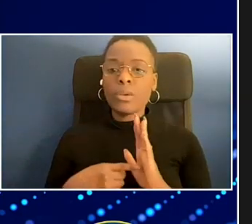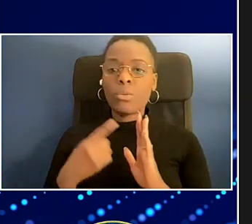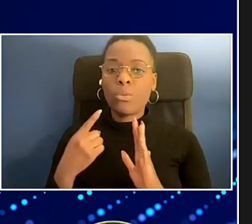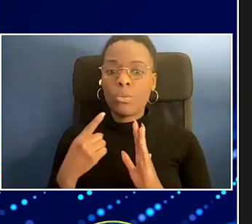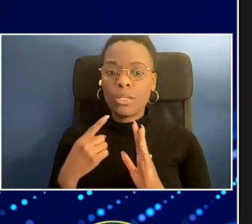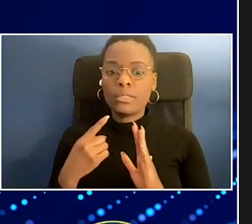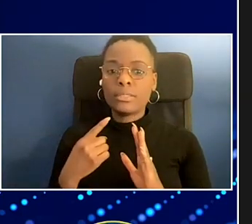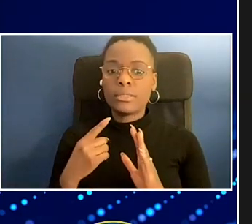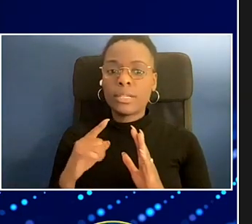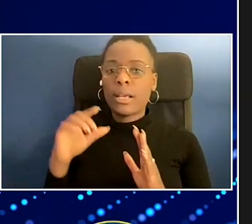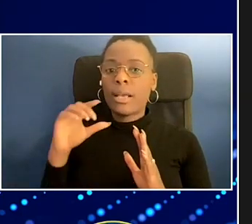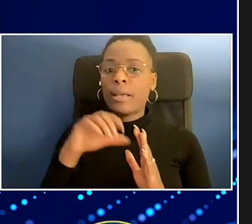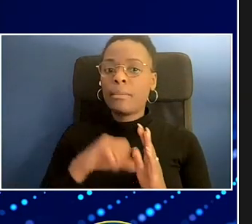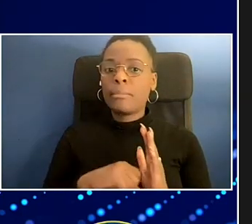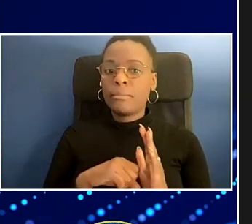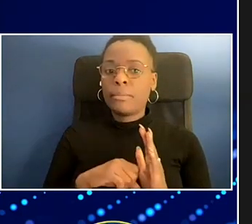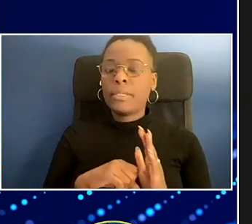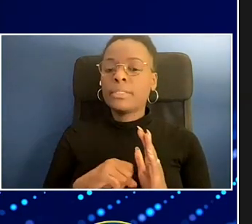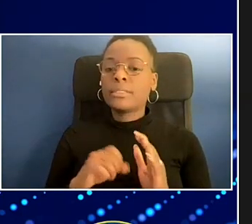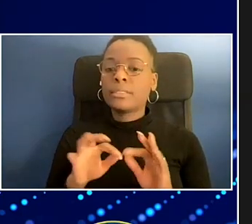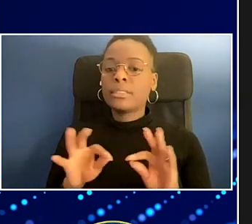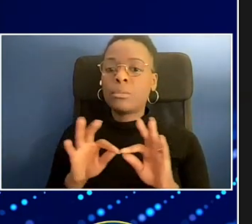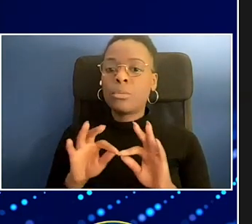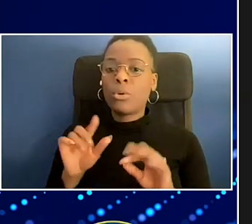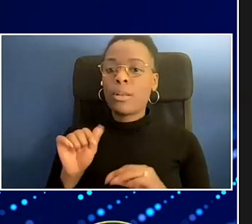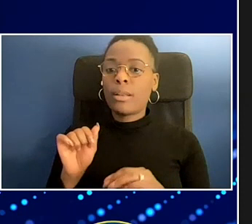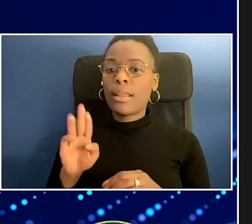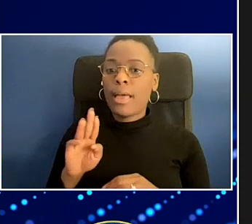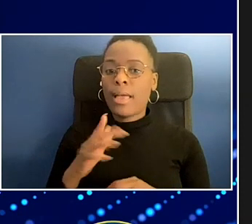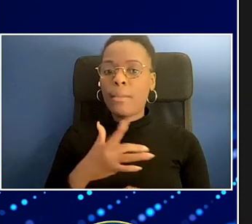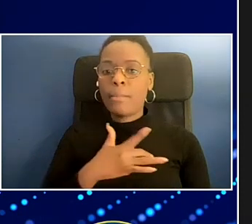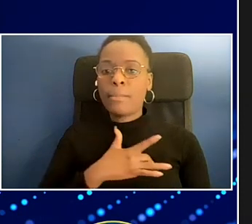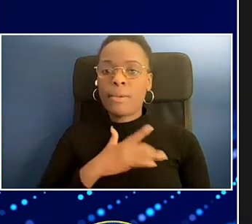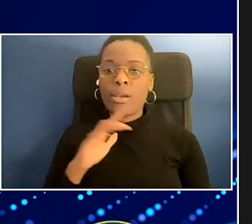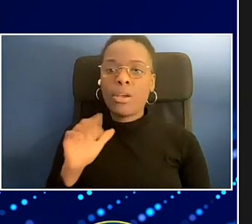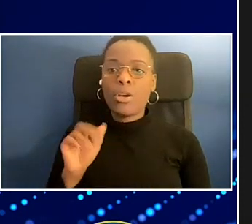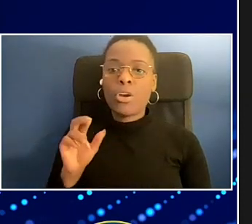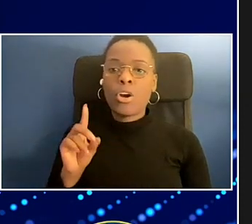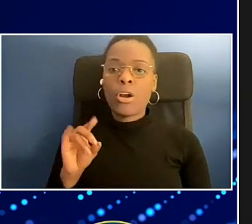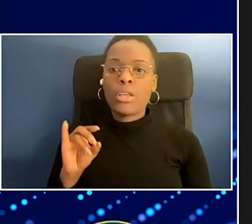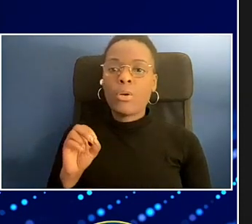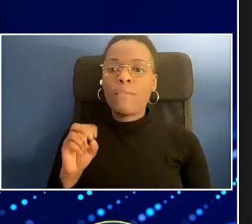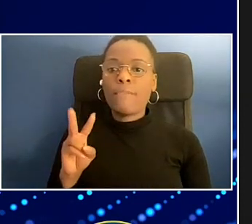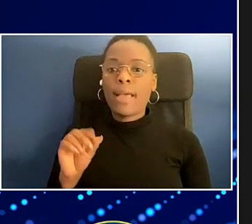important labs, a cardiovascular lab, because of a health emergency, I asked the